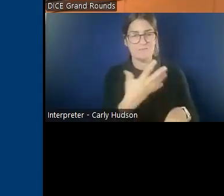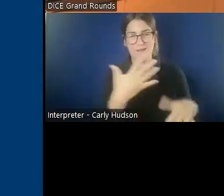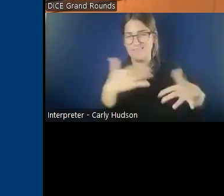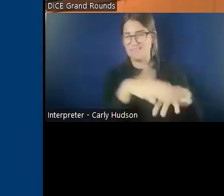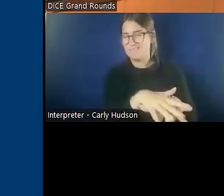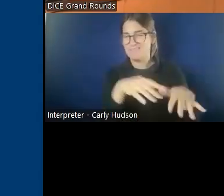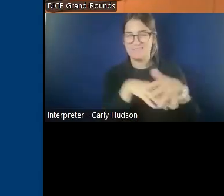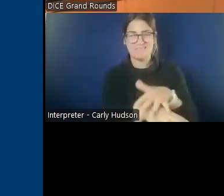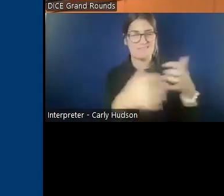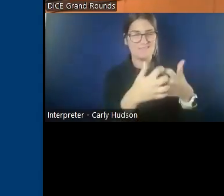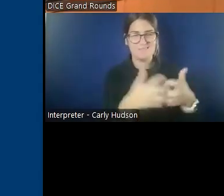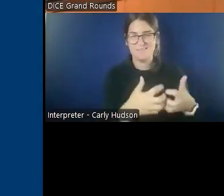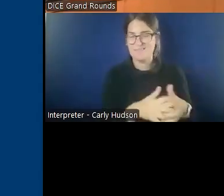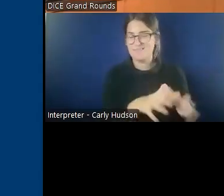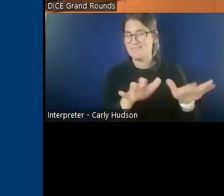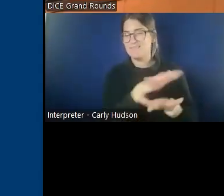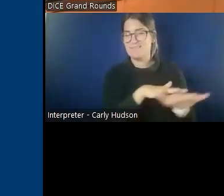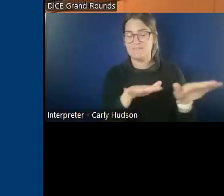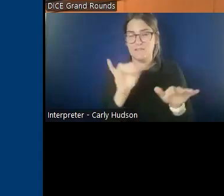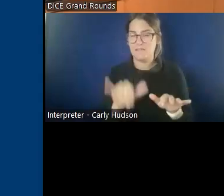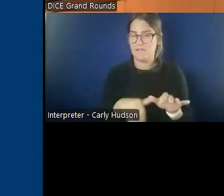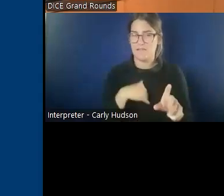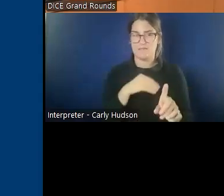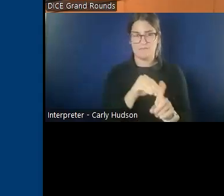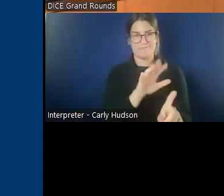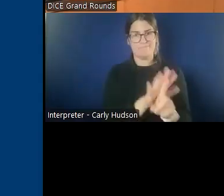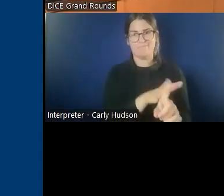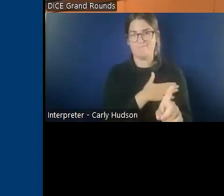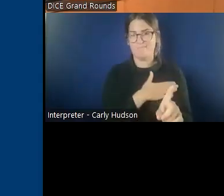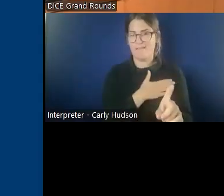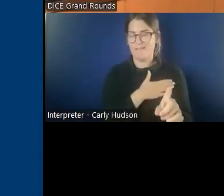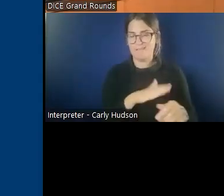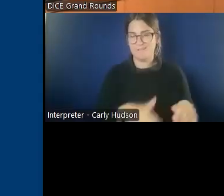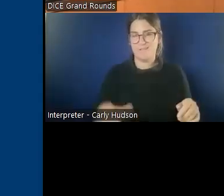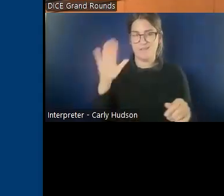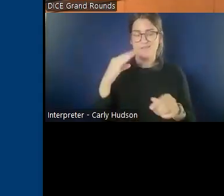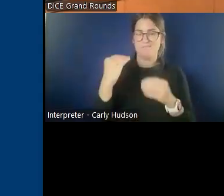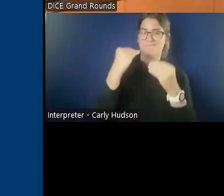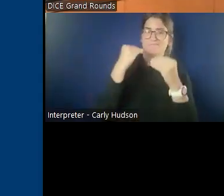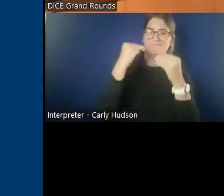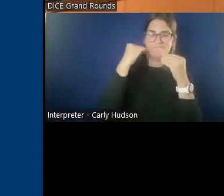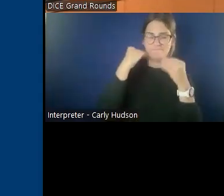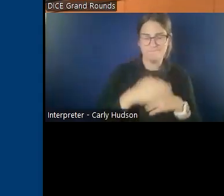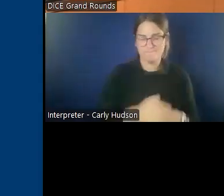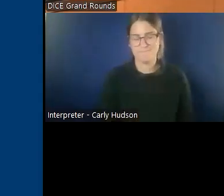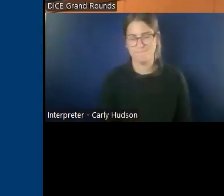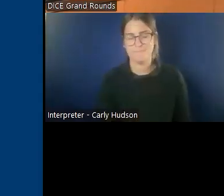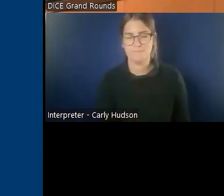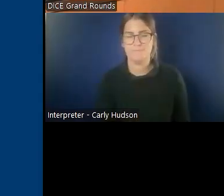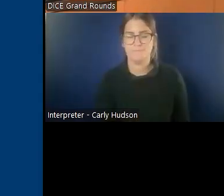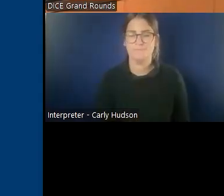that's always been kind of an orientation in my childhood um and I think it makes it